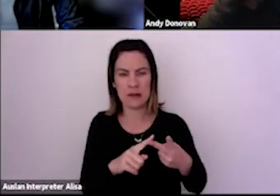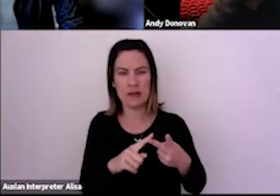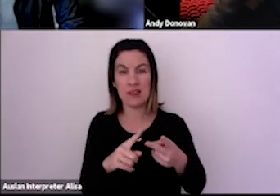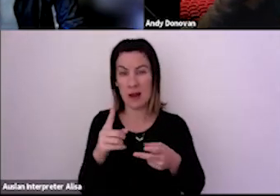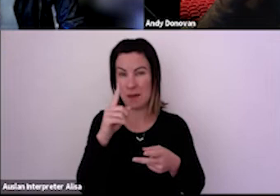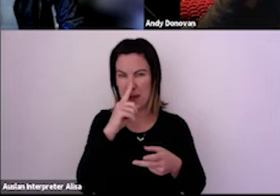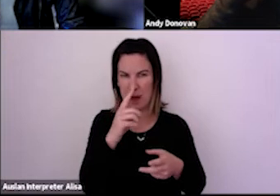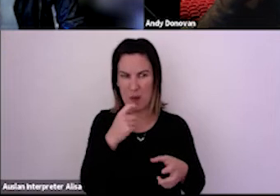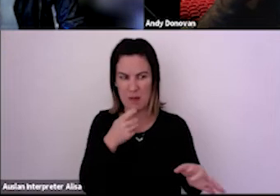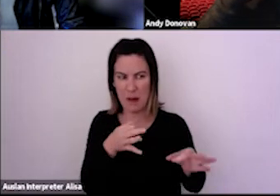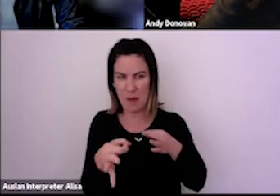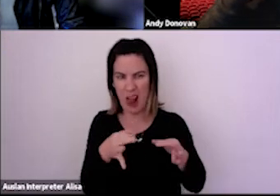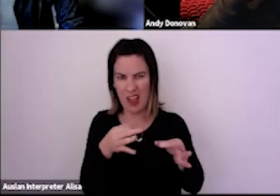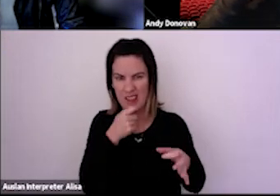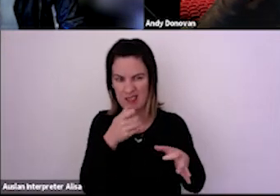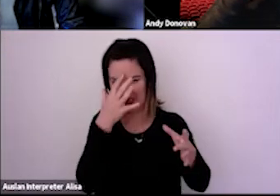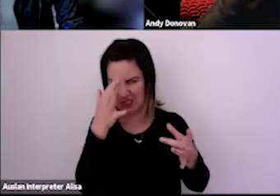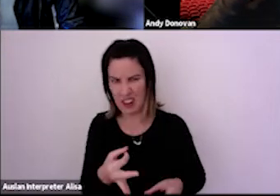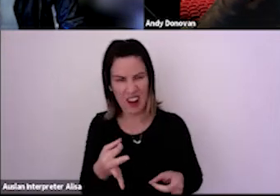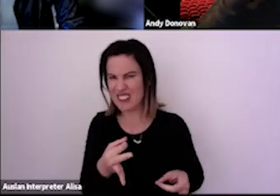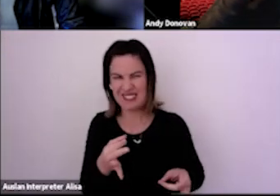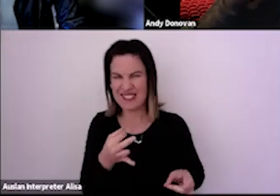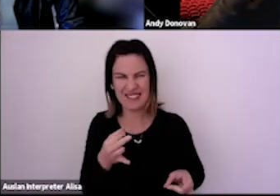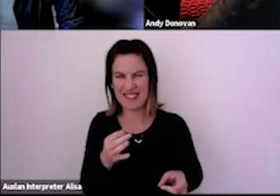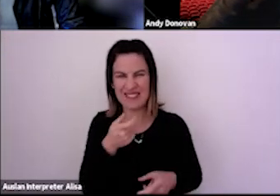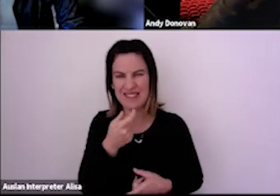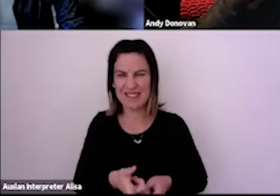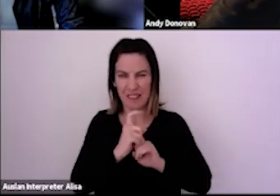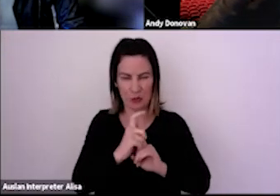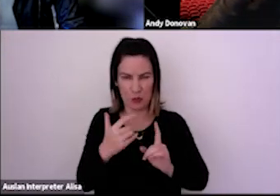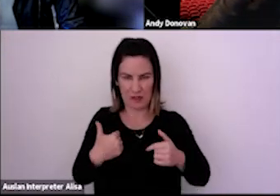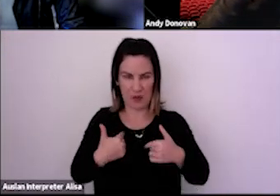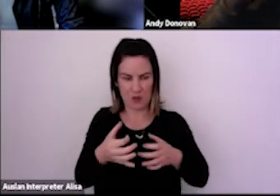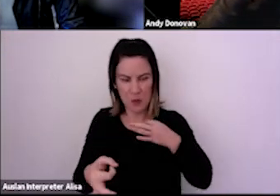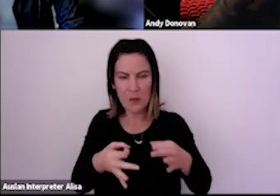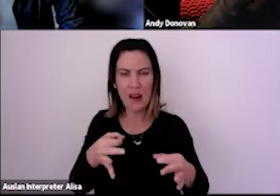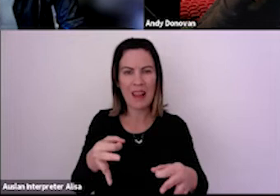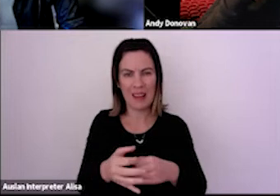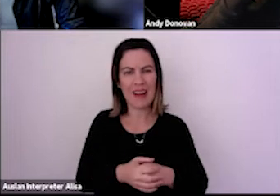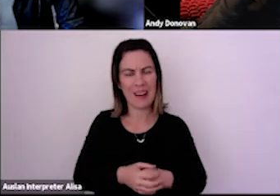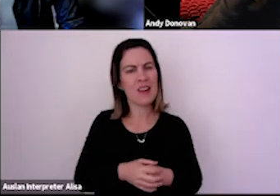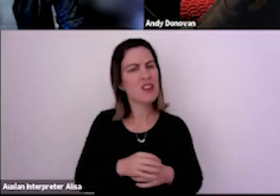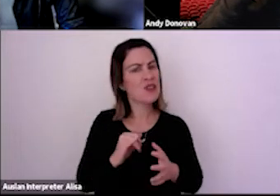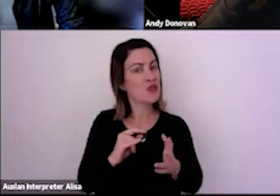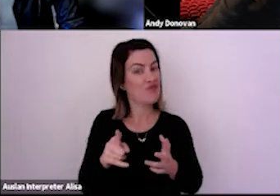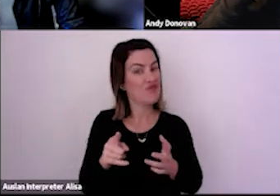around buying tickets and when they are go ing and that is reflected in some of the information we are seeing from,